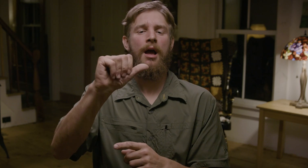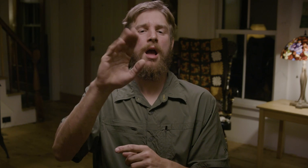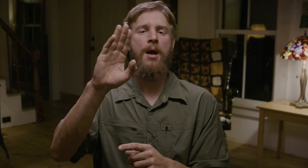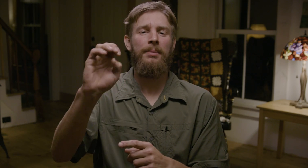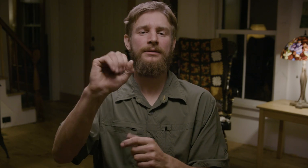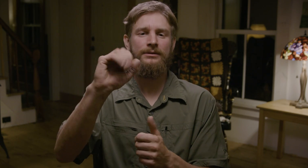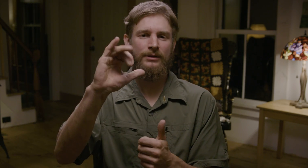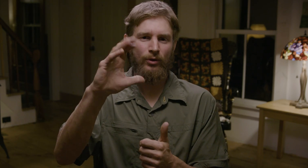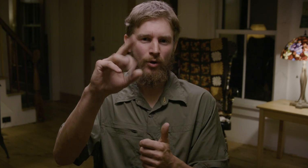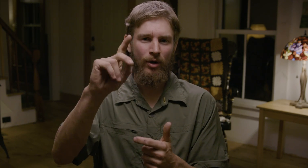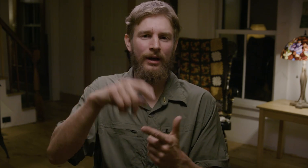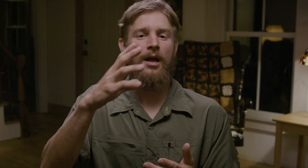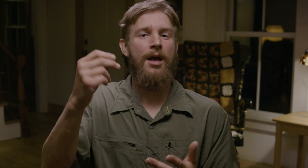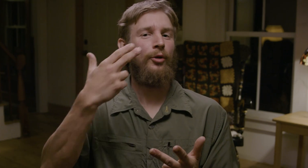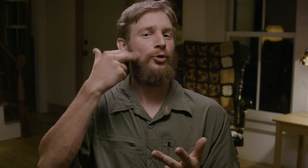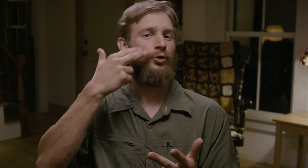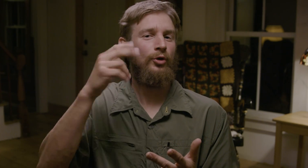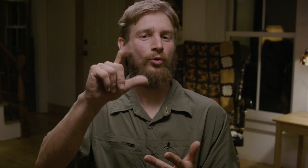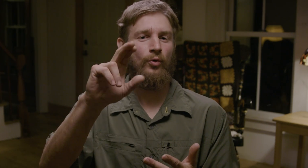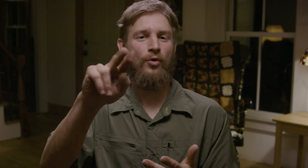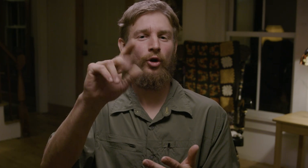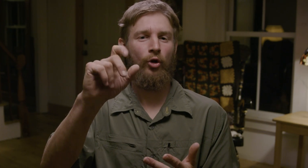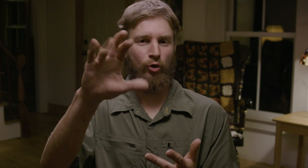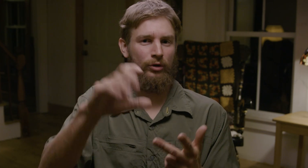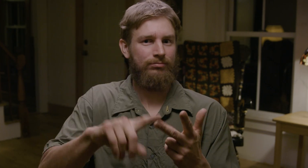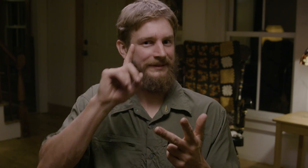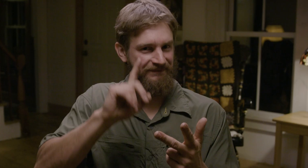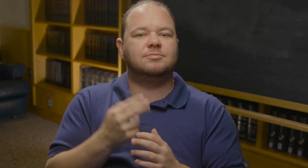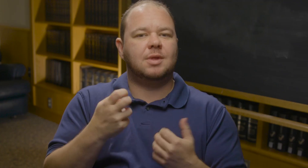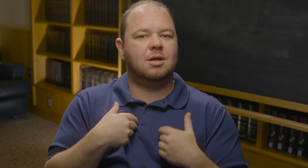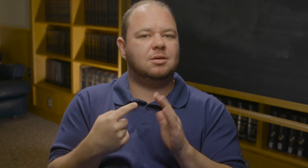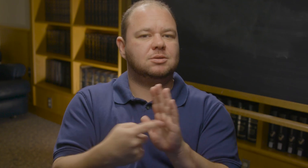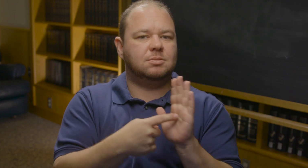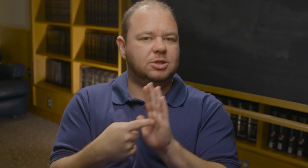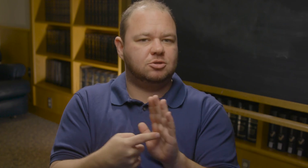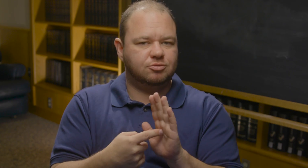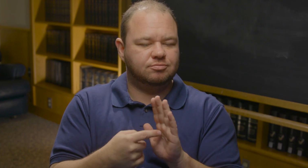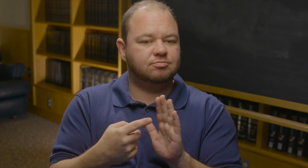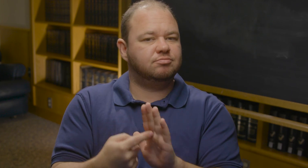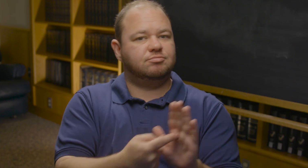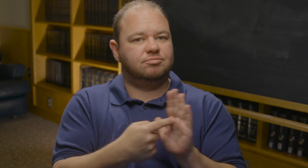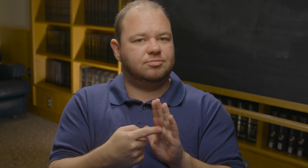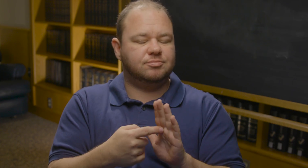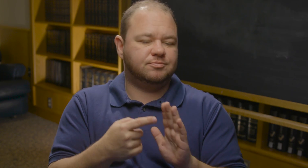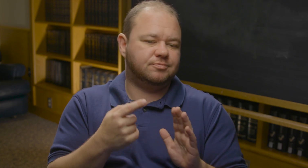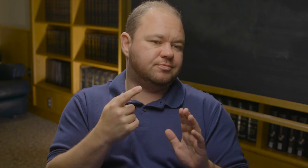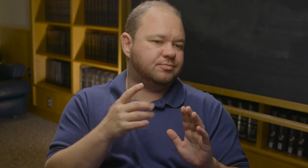Abbe Sicard and Laurent Clerc, who was deaf, both hosted an exhibition to showcase the children